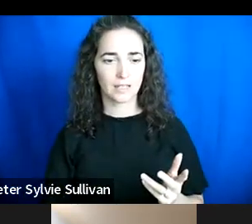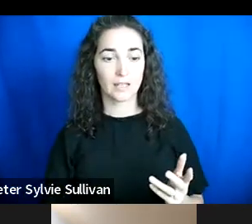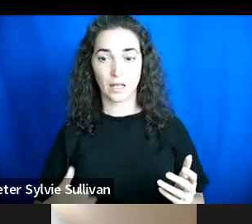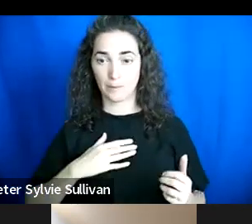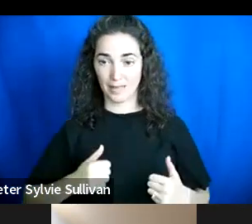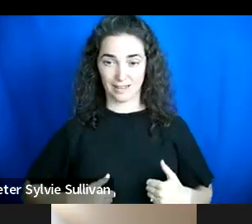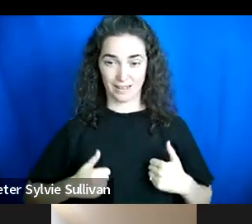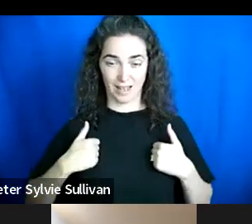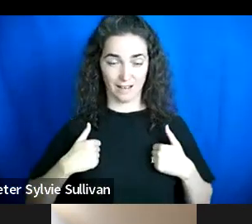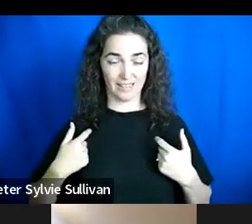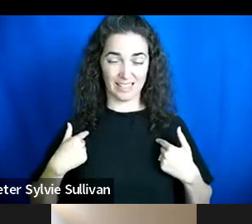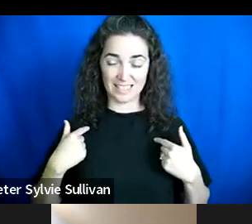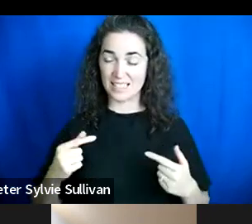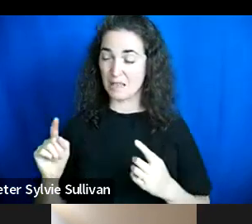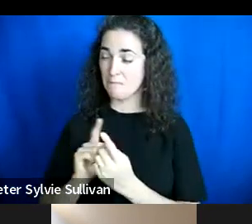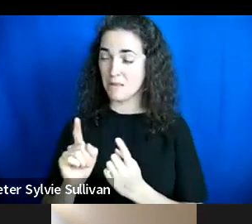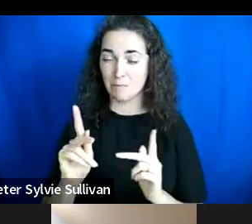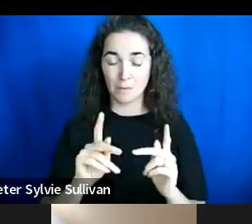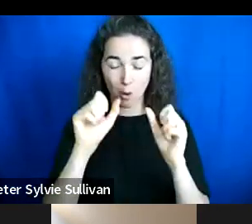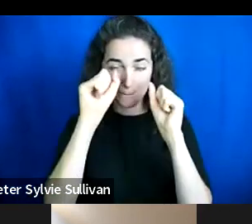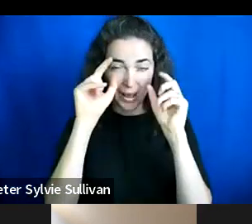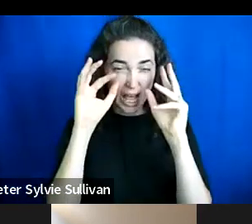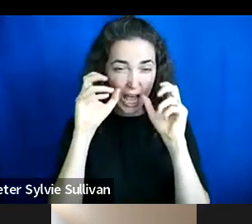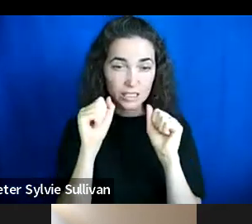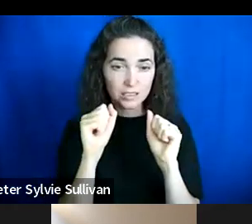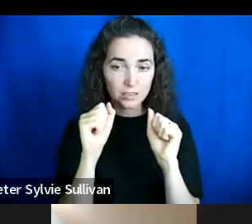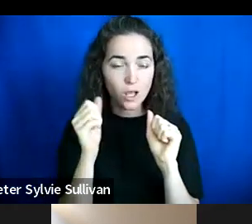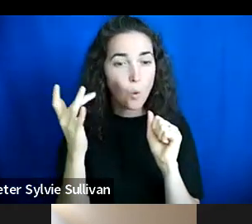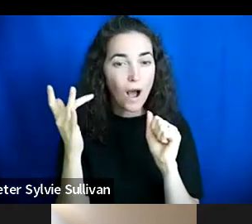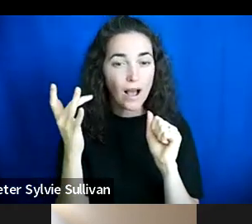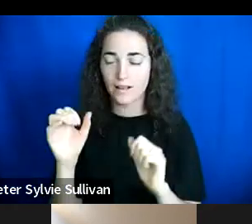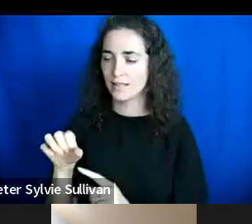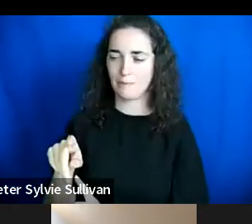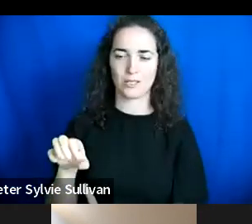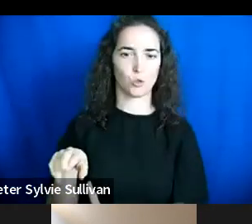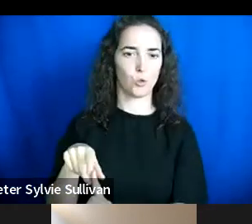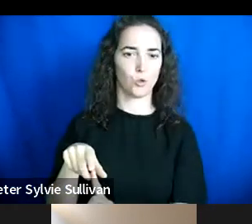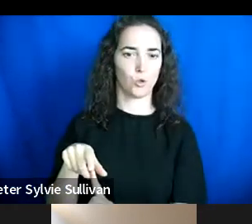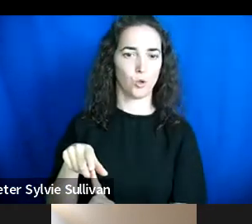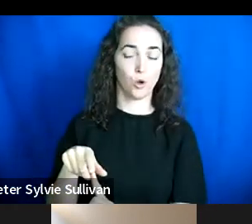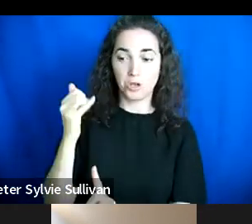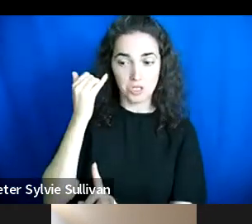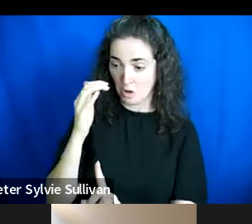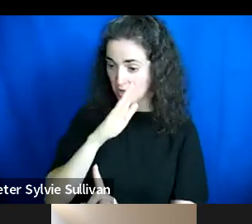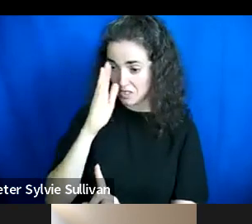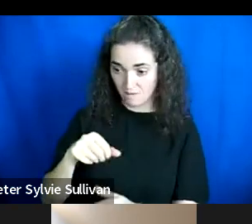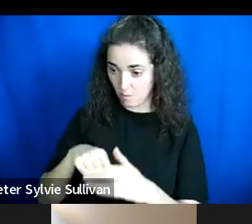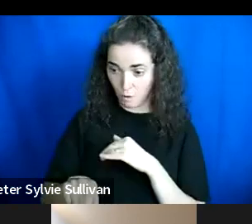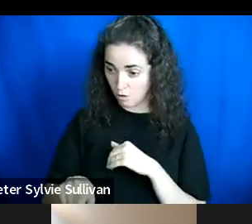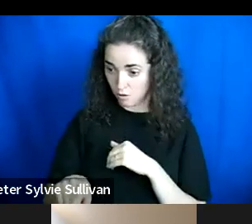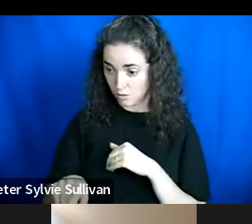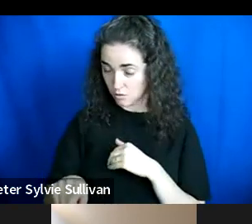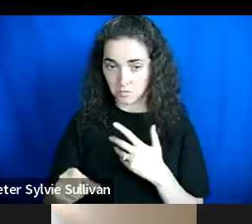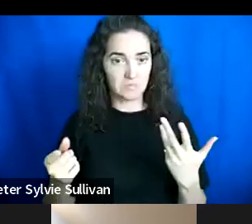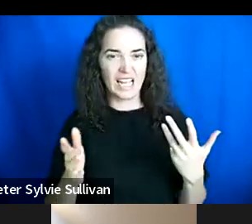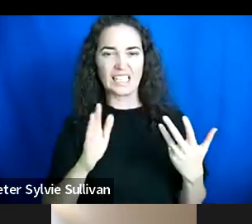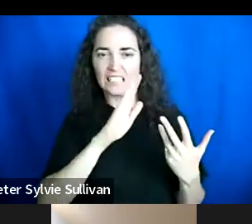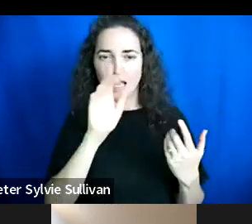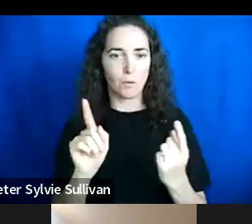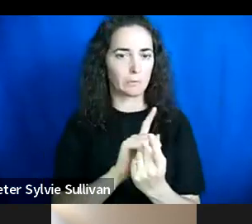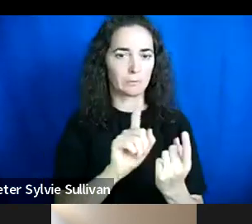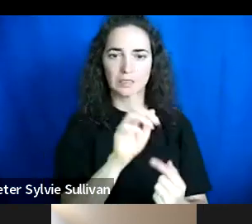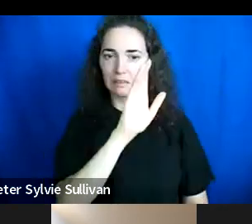people in my life because of Spencer. that I would not even know if it weren't for him being born just.